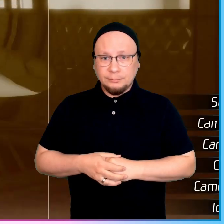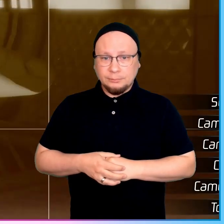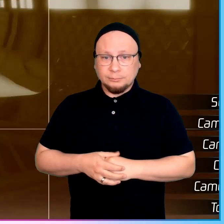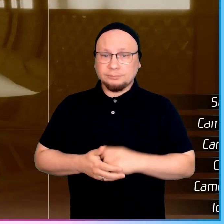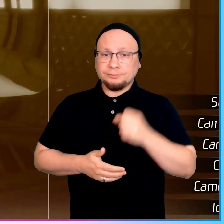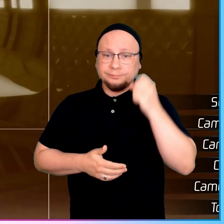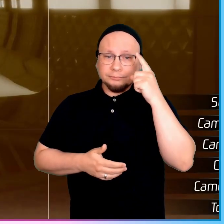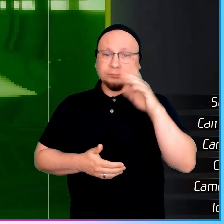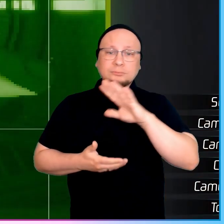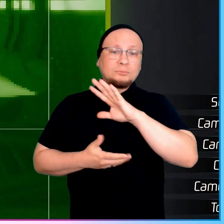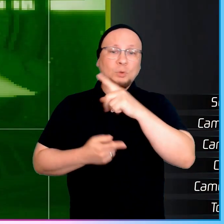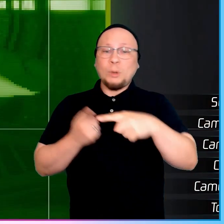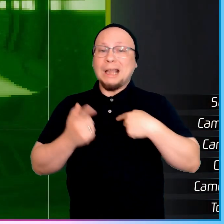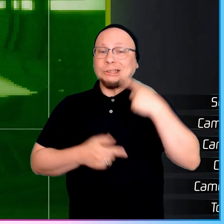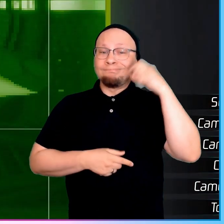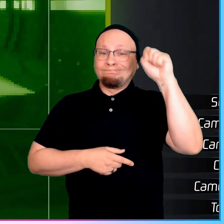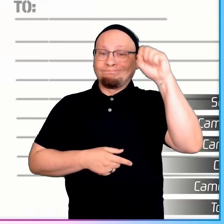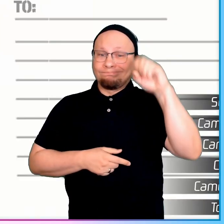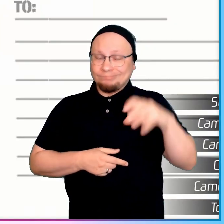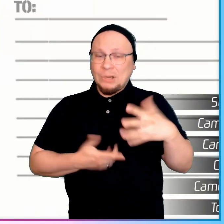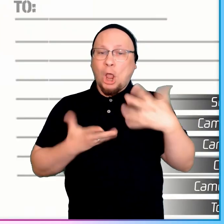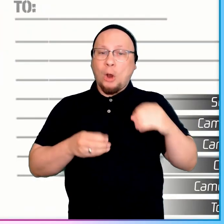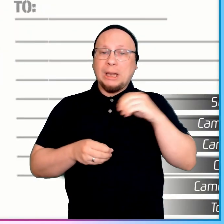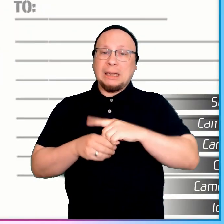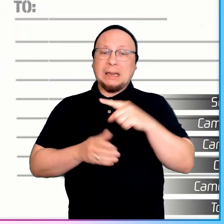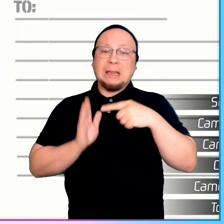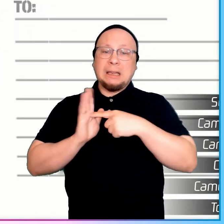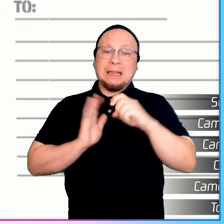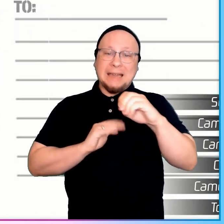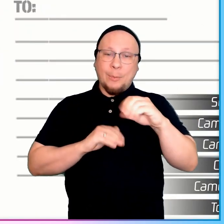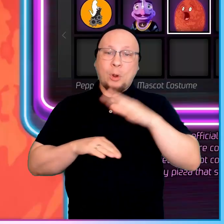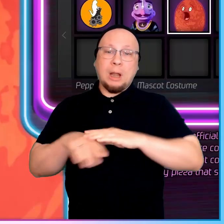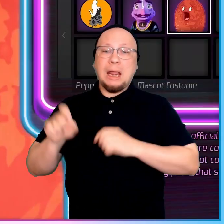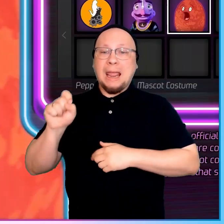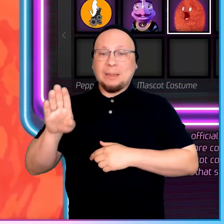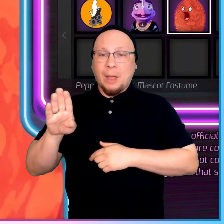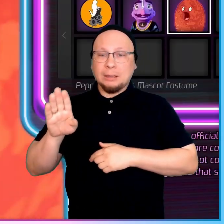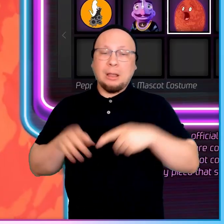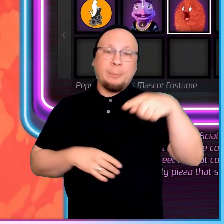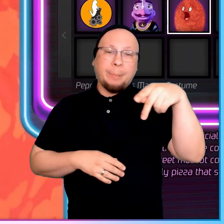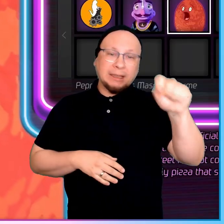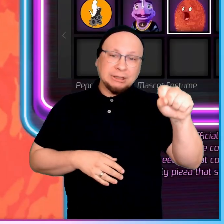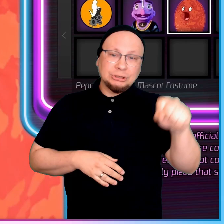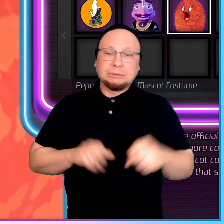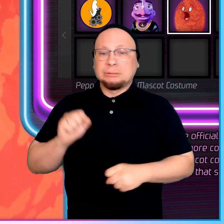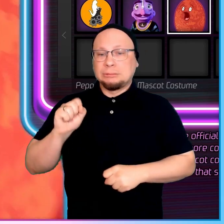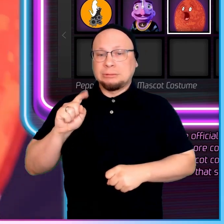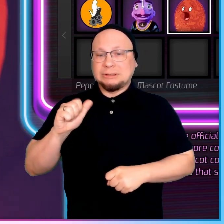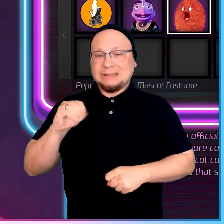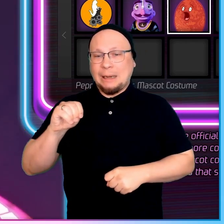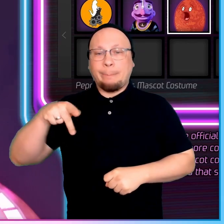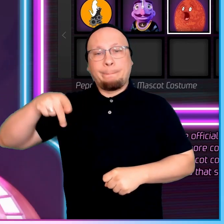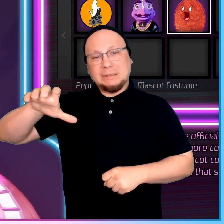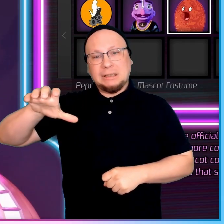can be found on Xbox, PlayStation, and Steam. If you think that Space Boat could benefit from further improvement,